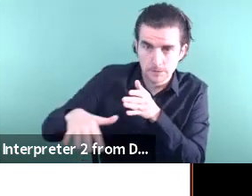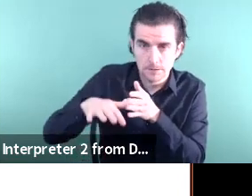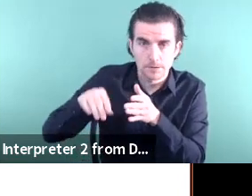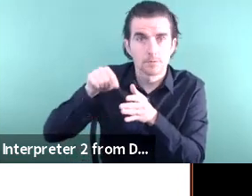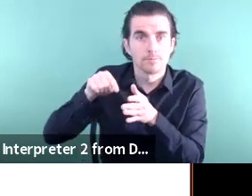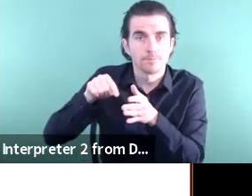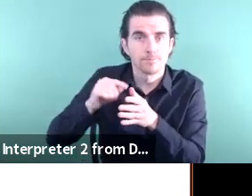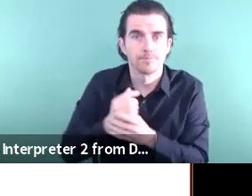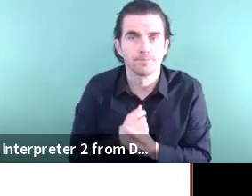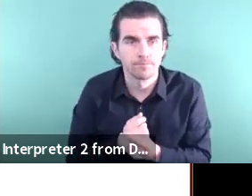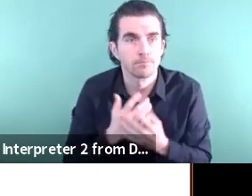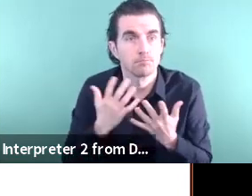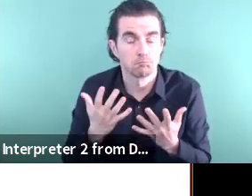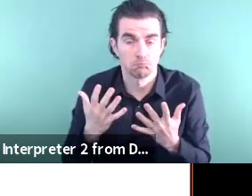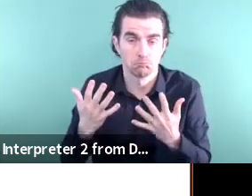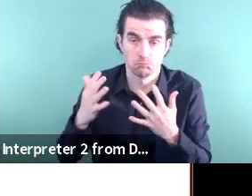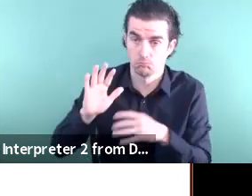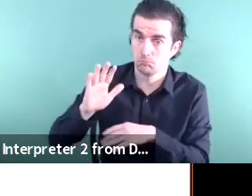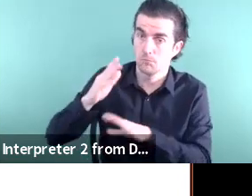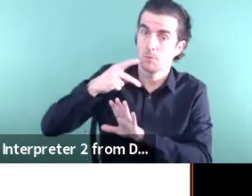really widespread so they are either based on